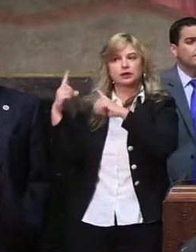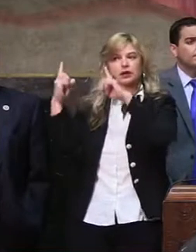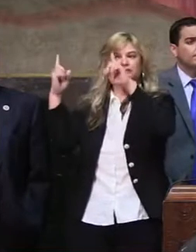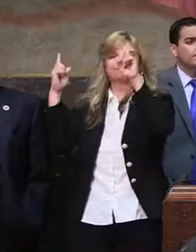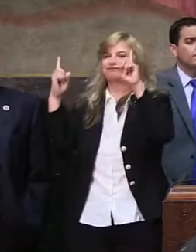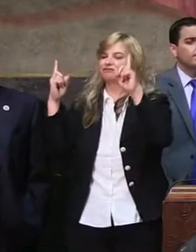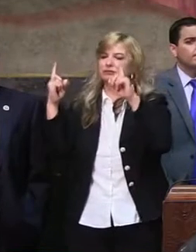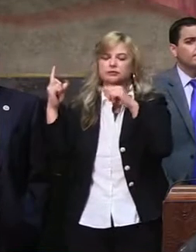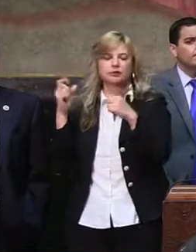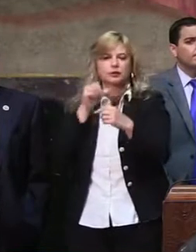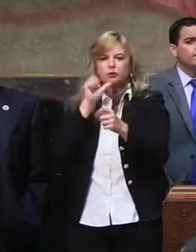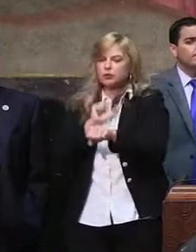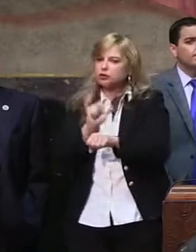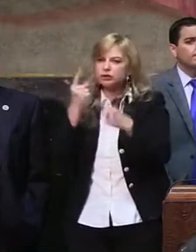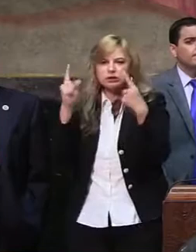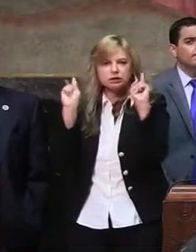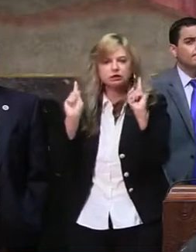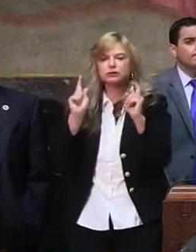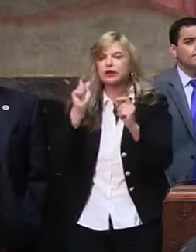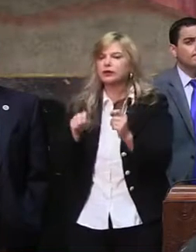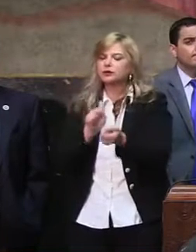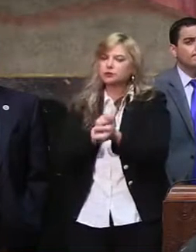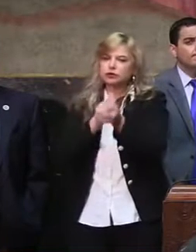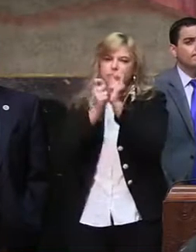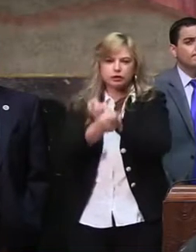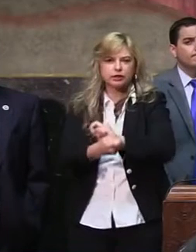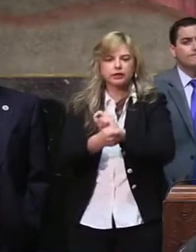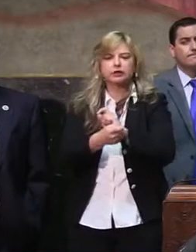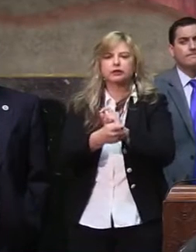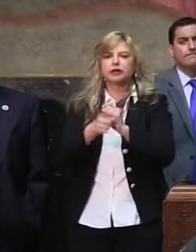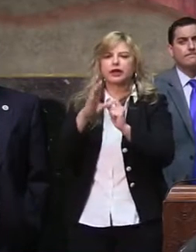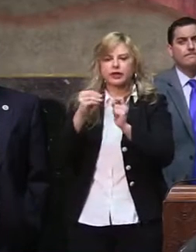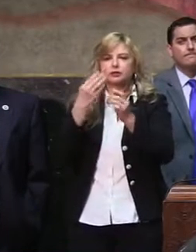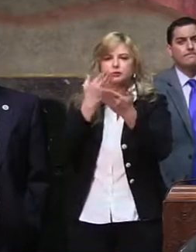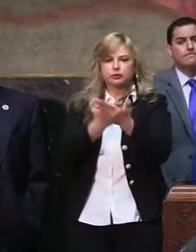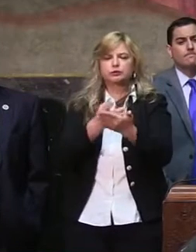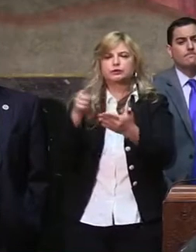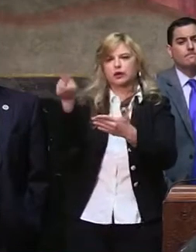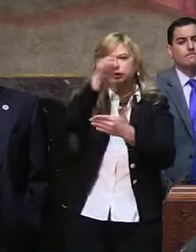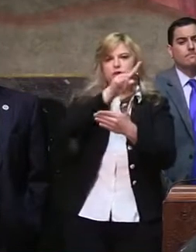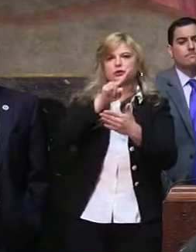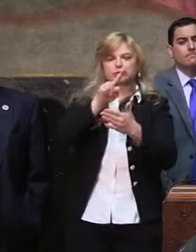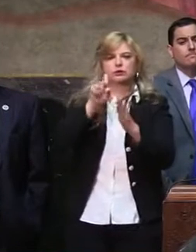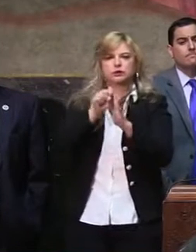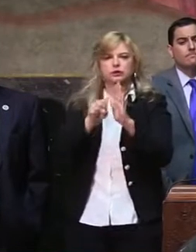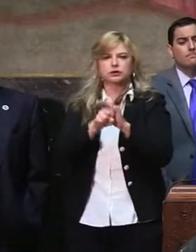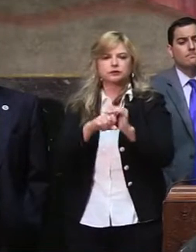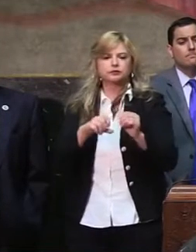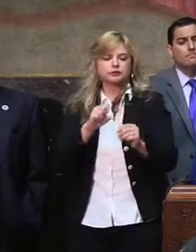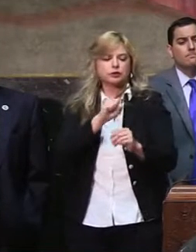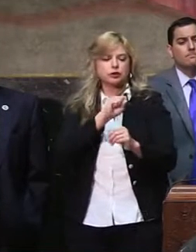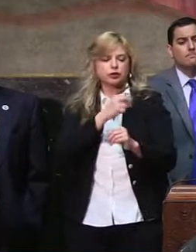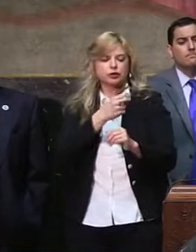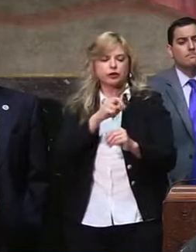change and evidence-based change the District Attorneys Association sheriffs Association have been a vital part of